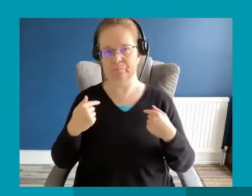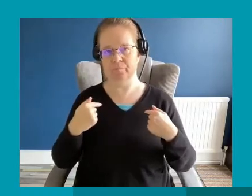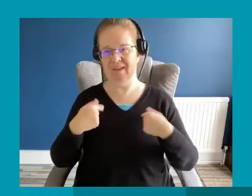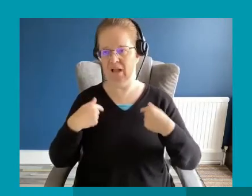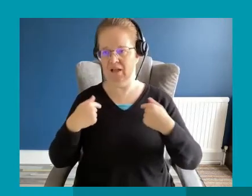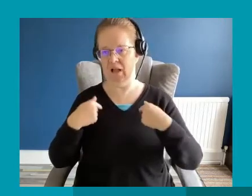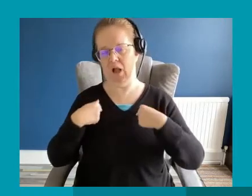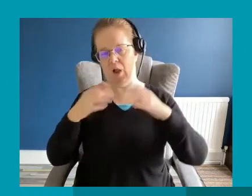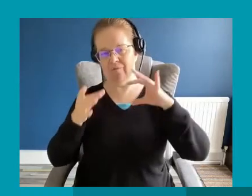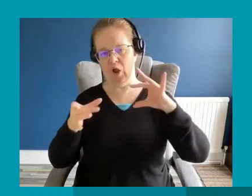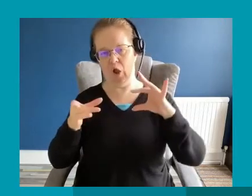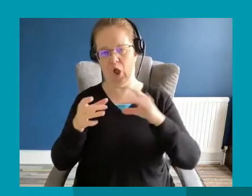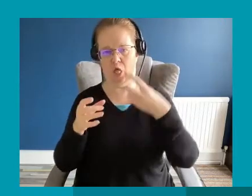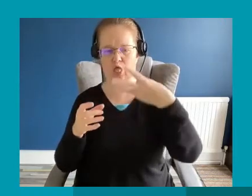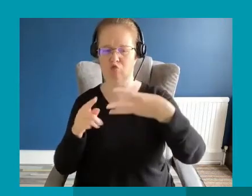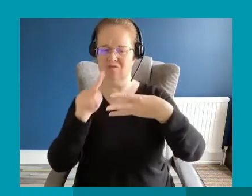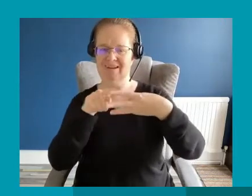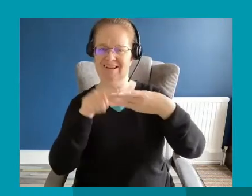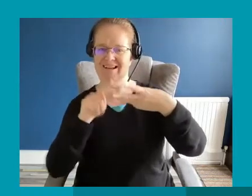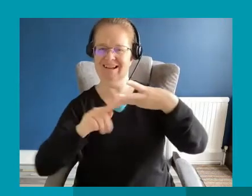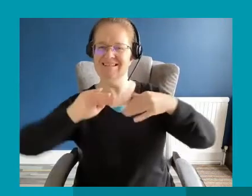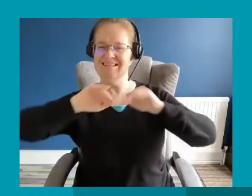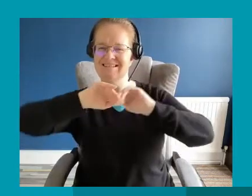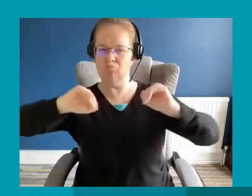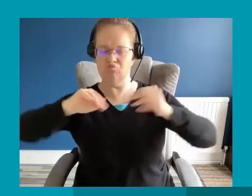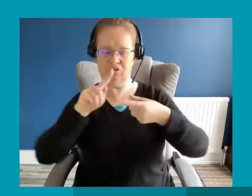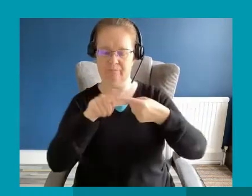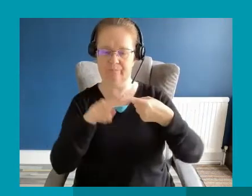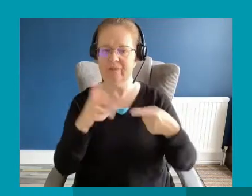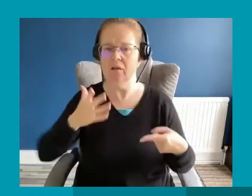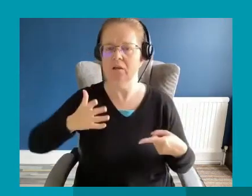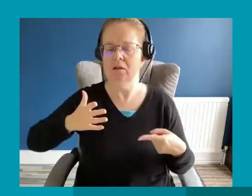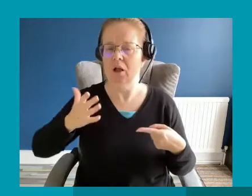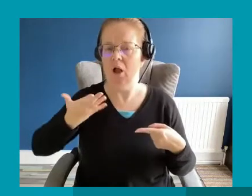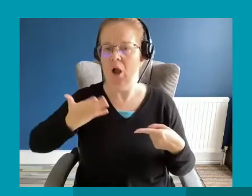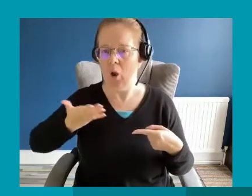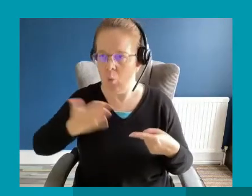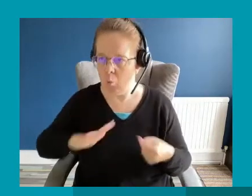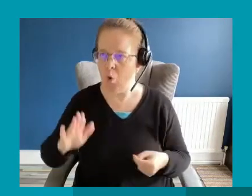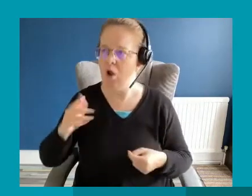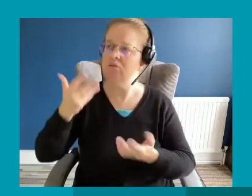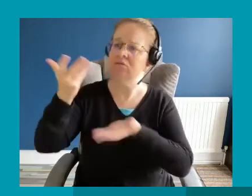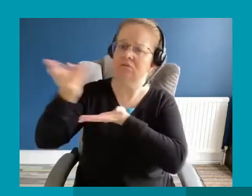I've linked them in 3/3 separate themes First of all, you'd want to discuss your disability